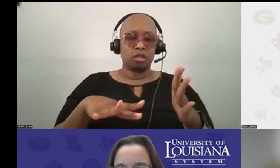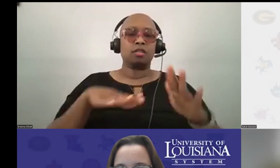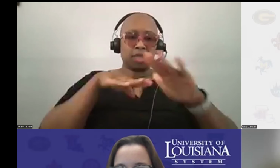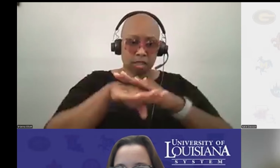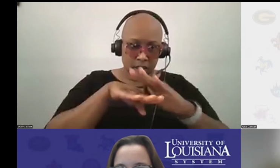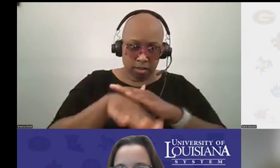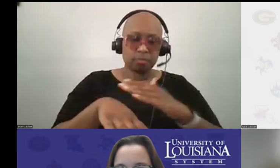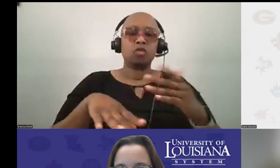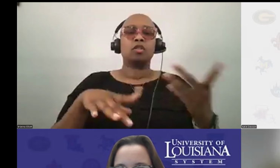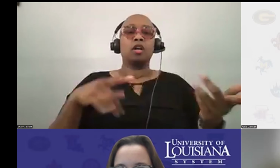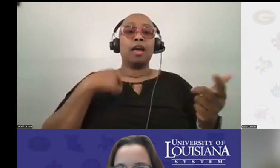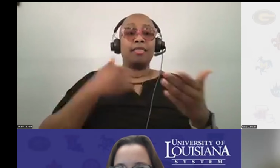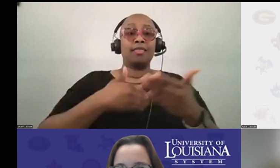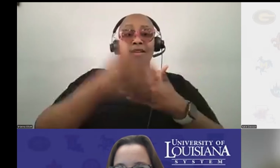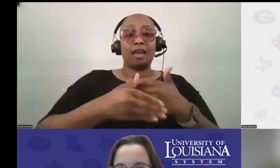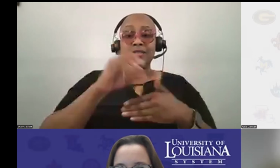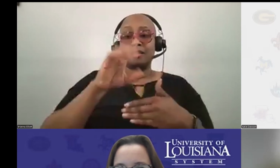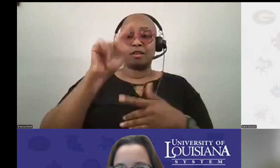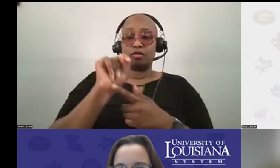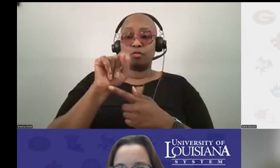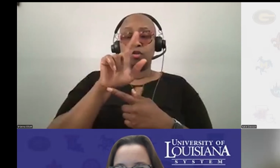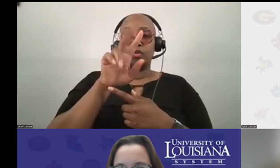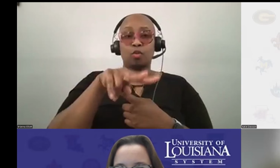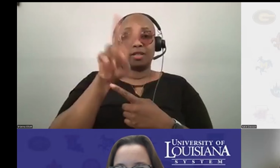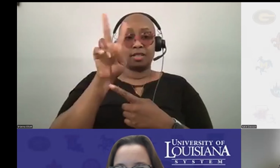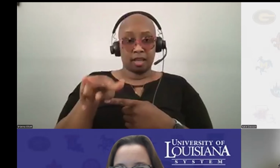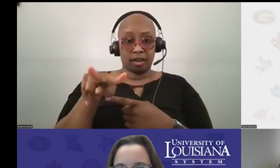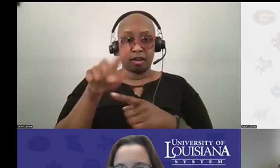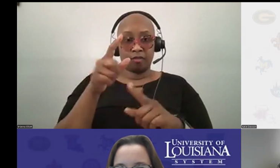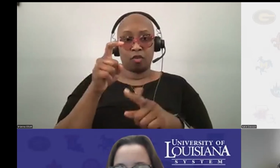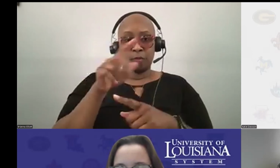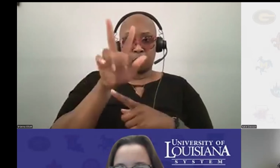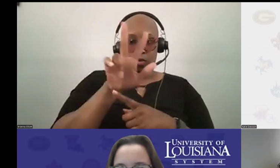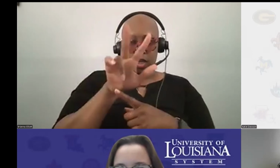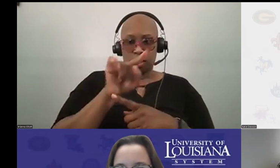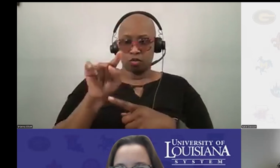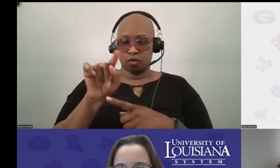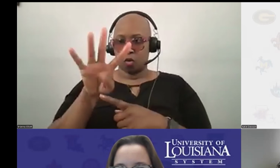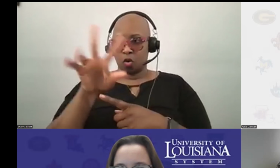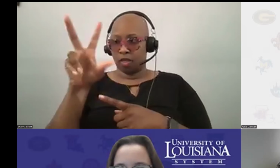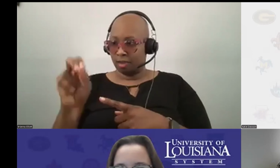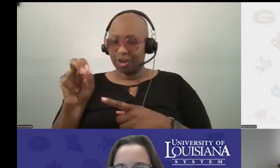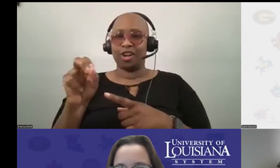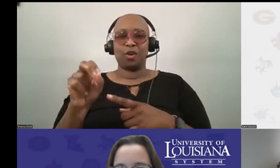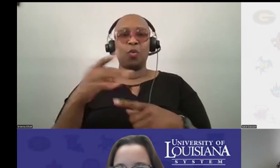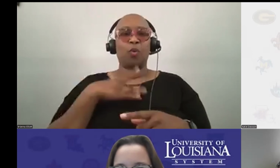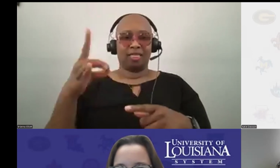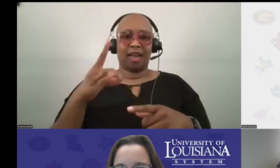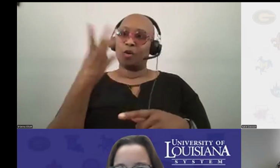be October 22nd from 3 to 4:30. We like to keep things consistent. It's a Wednesday, same time,